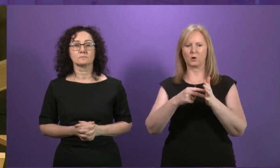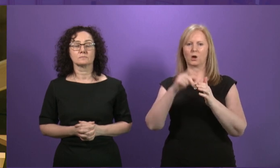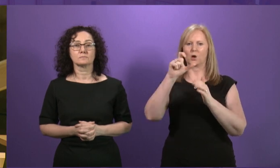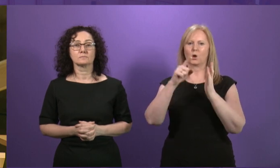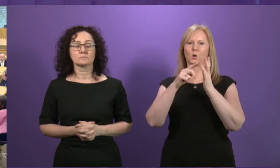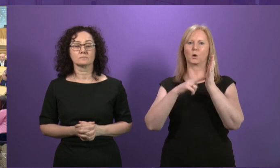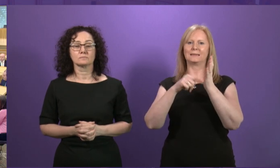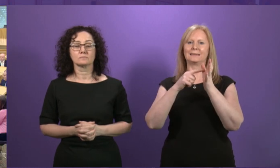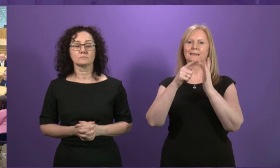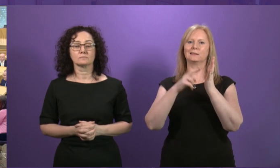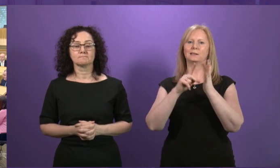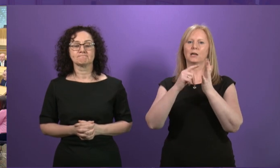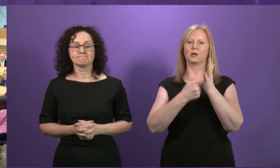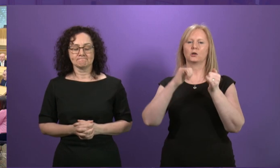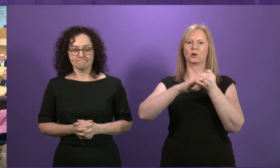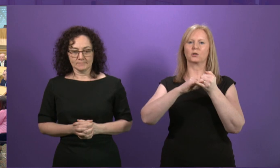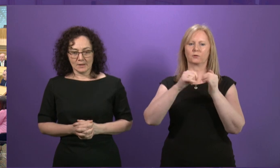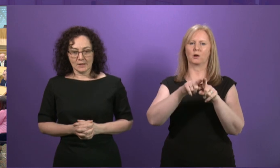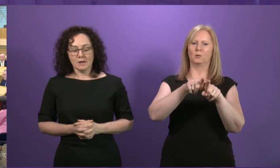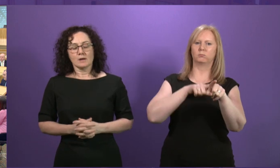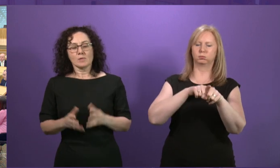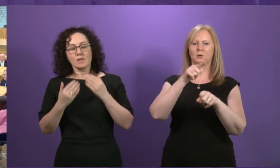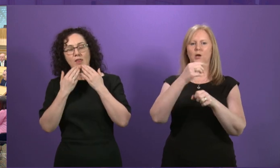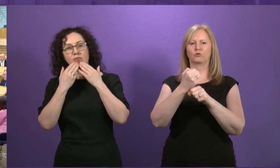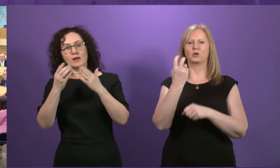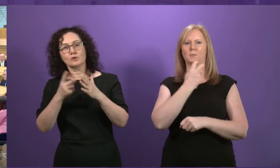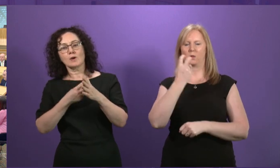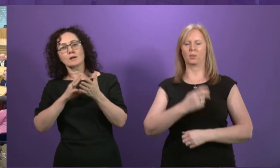The First Minister (Nicola Sturgeon): I thank Angus MacDonald for raising this important